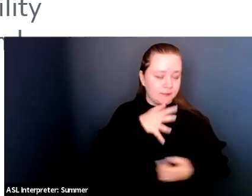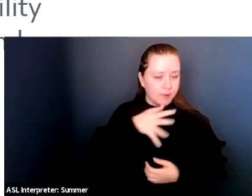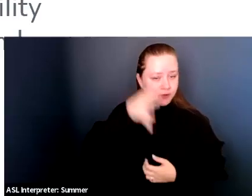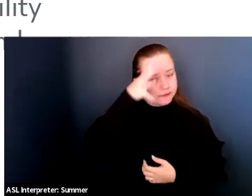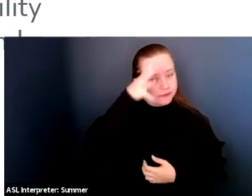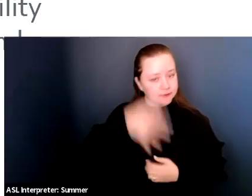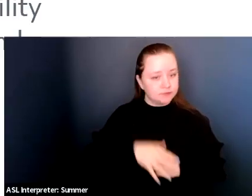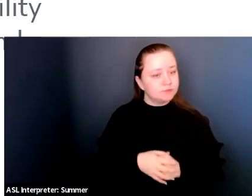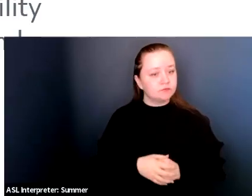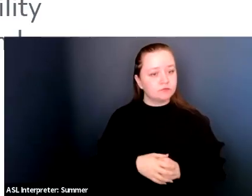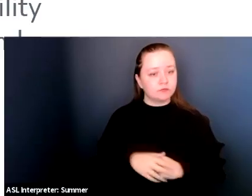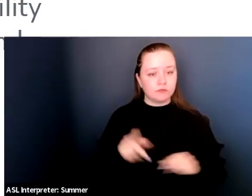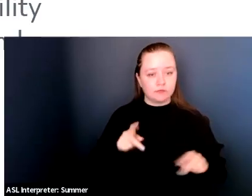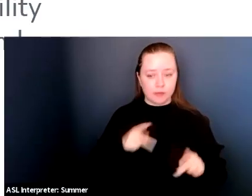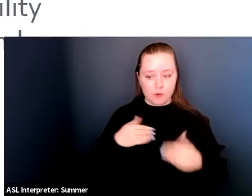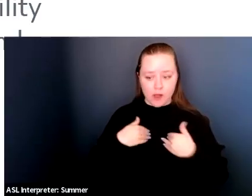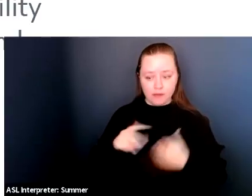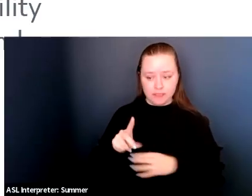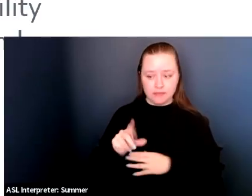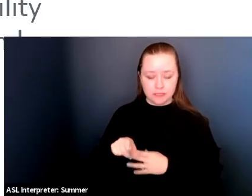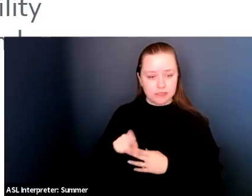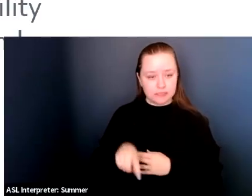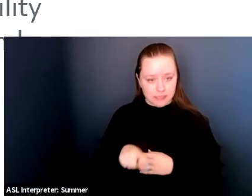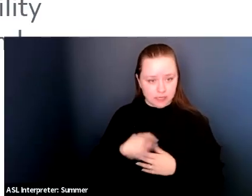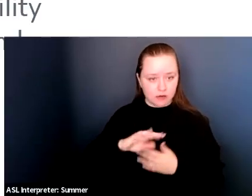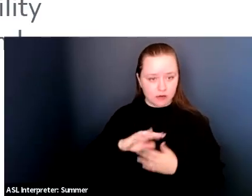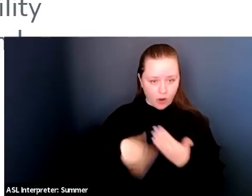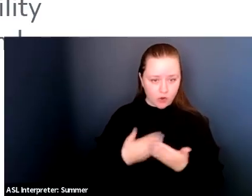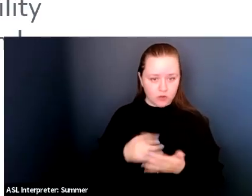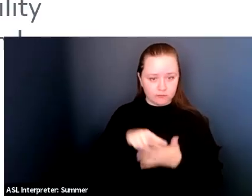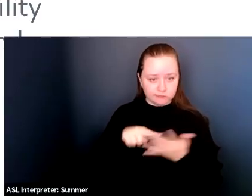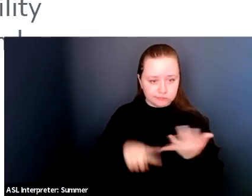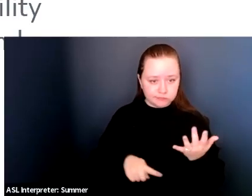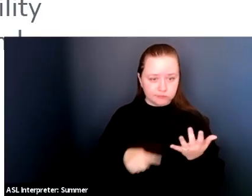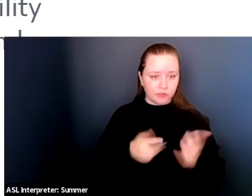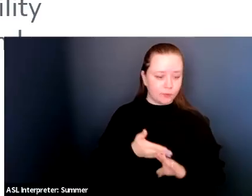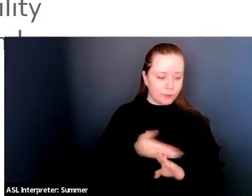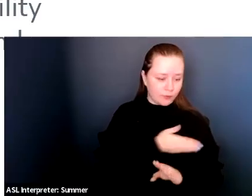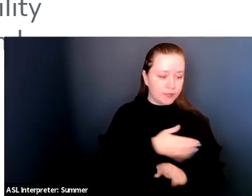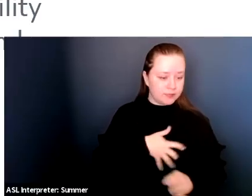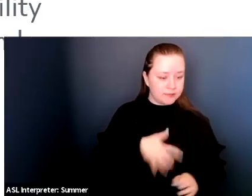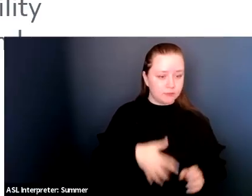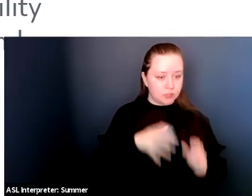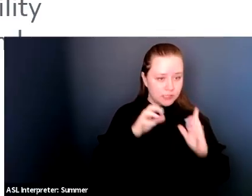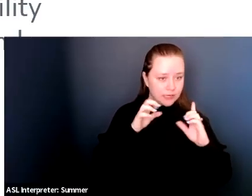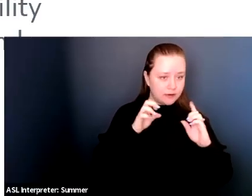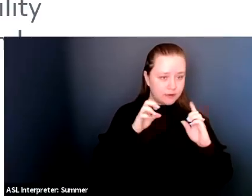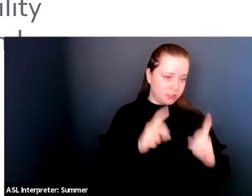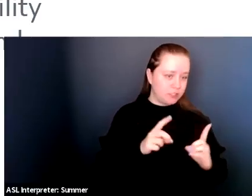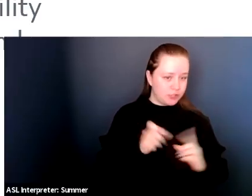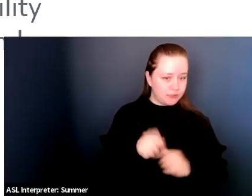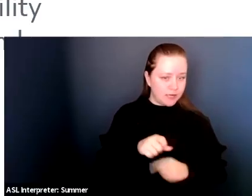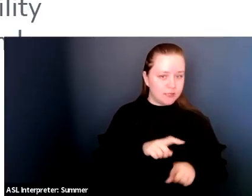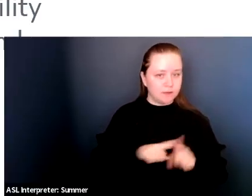all the elements of traditional preconception health, but some additional focus or attention to physical function,